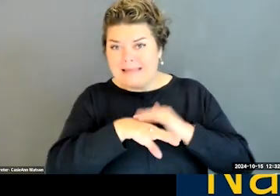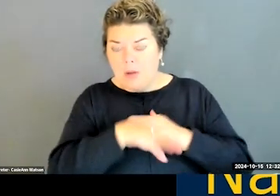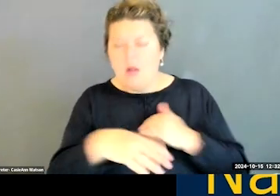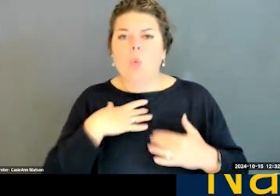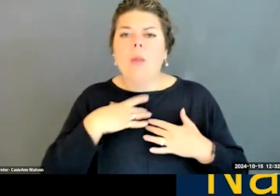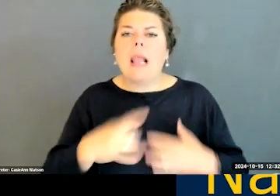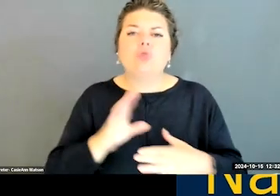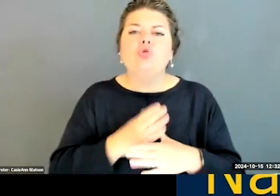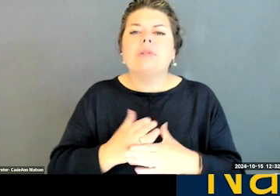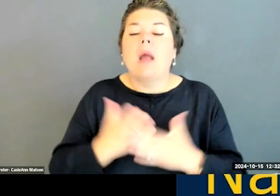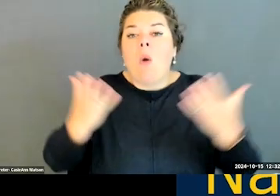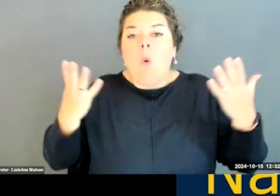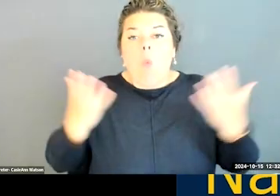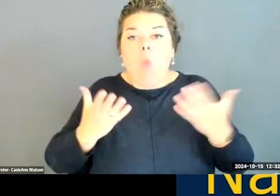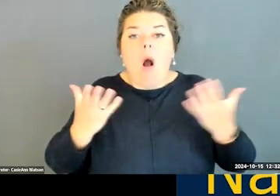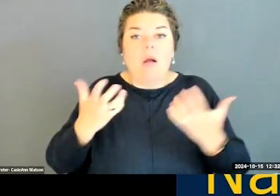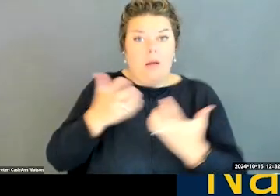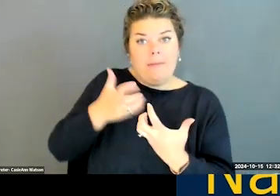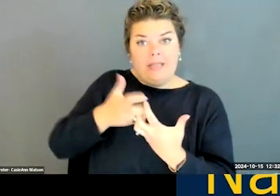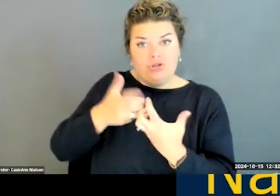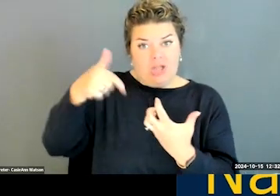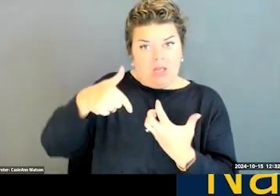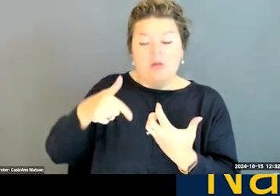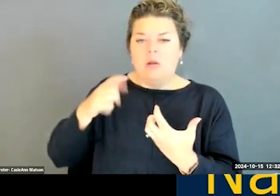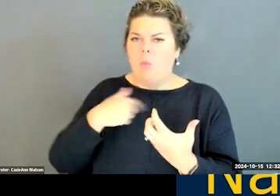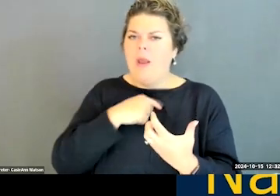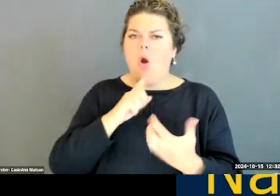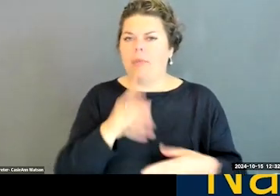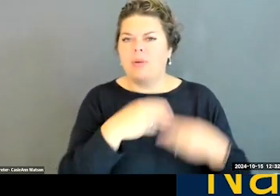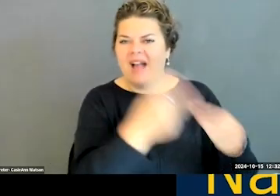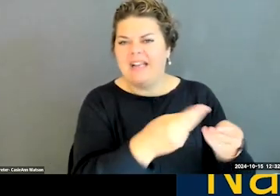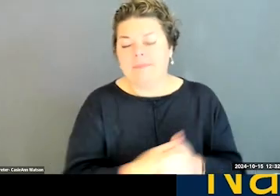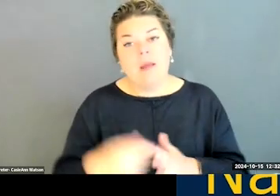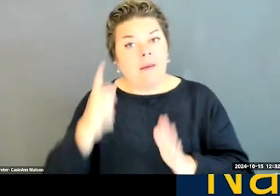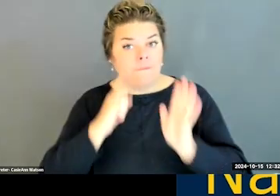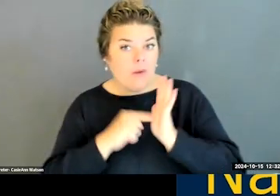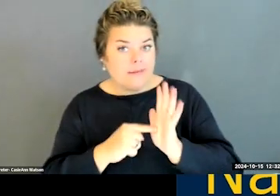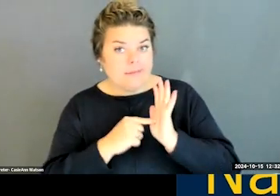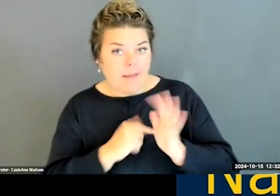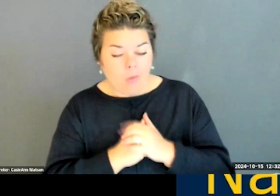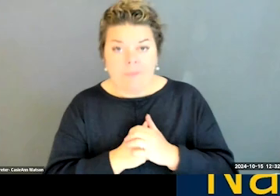what accommodations we're providing. So, for example, for this webinar,